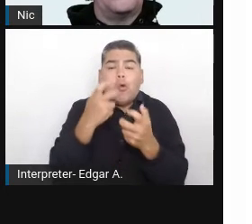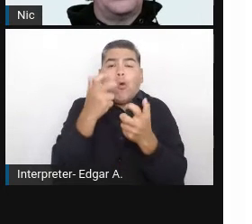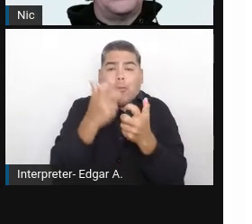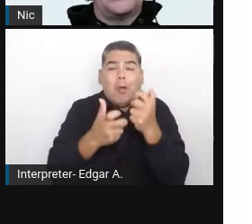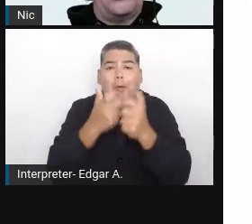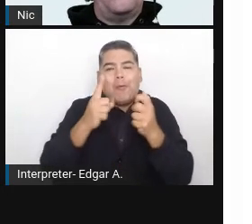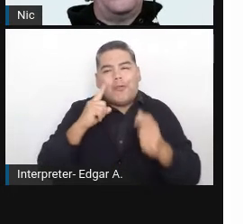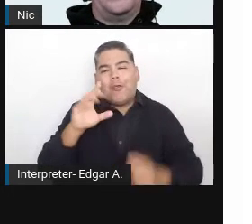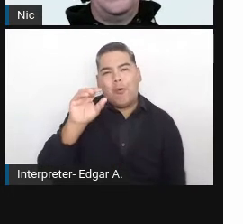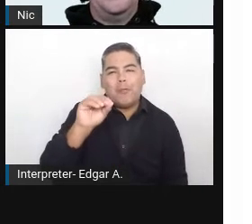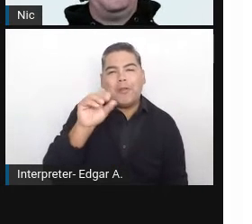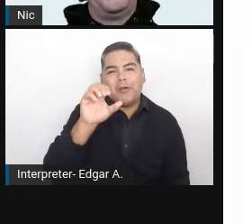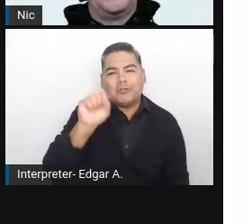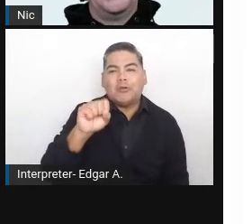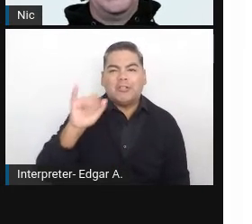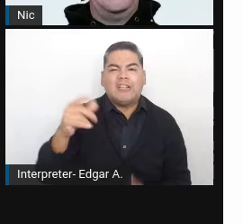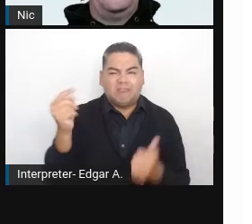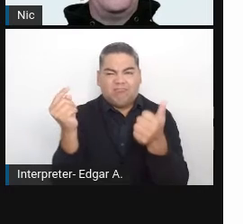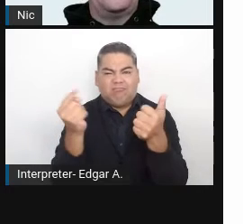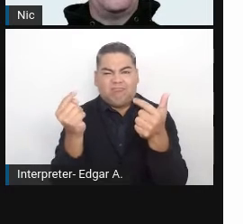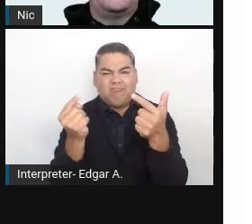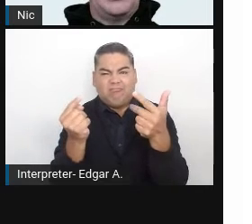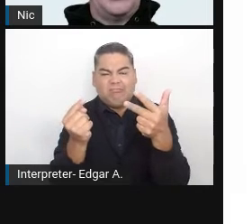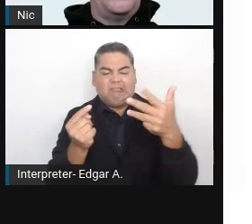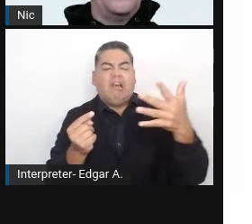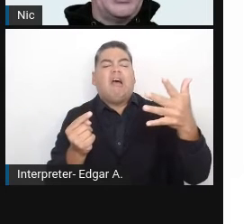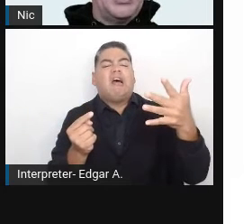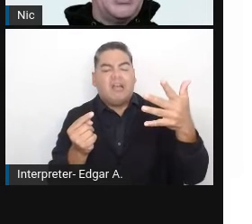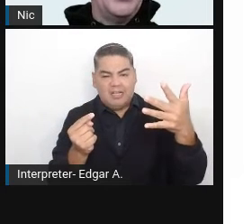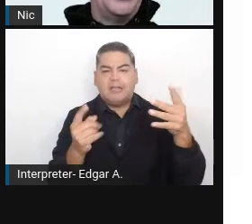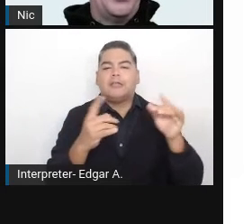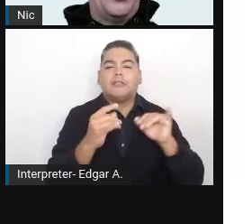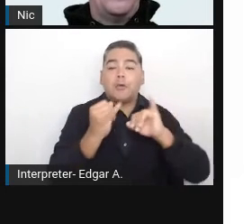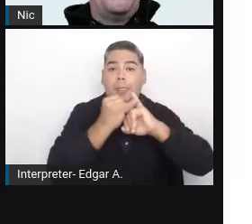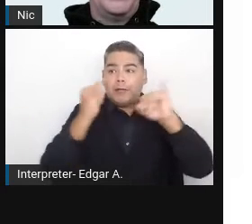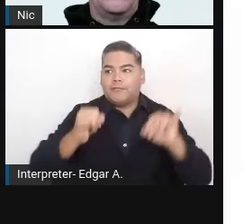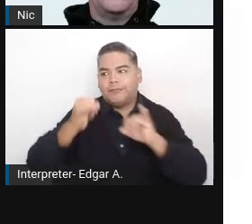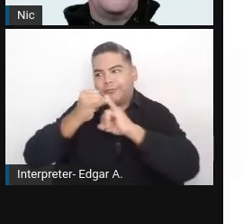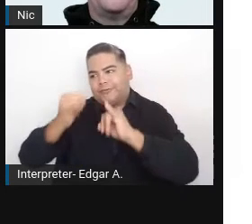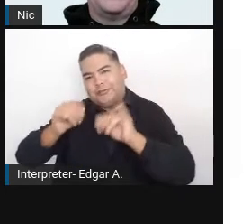which is often individuals like you and I are putting a lot of time